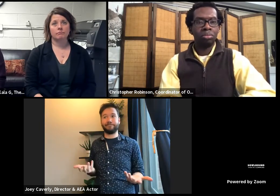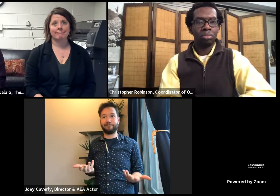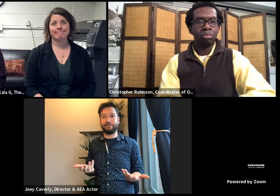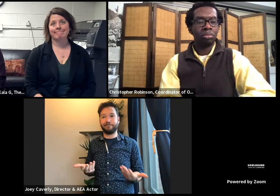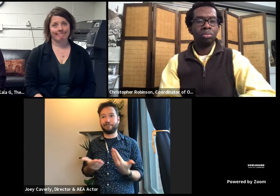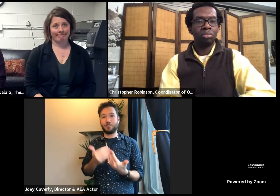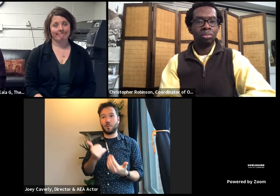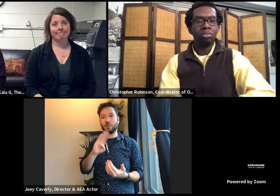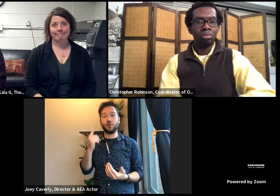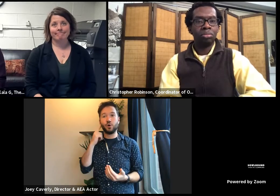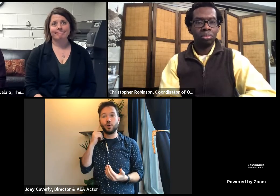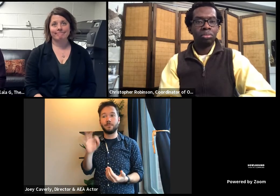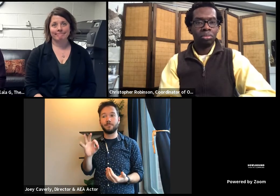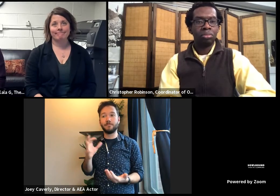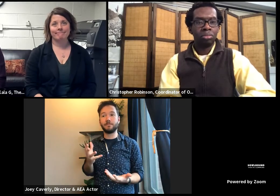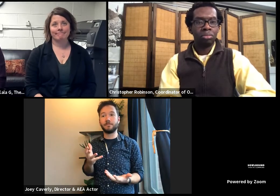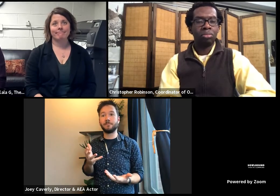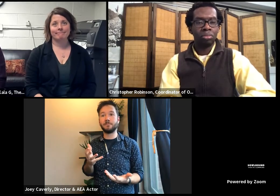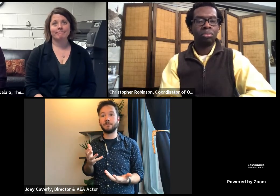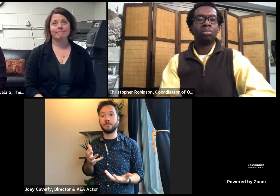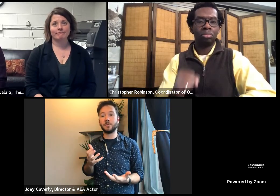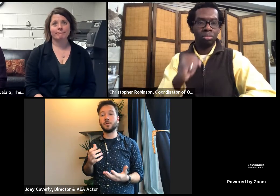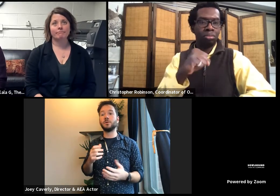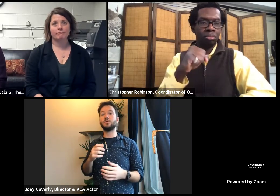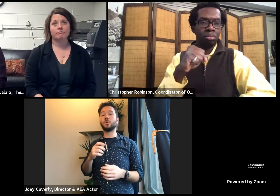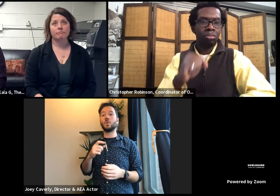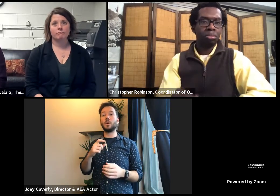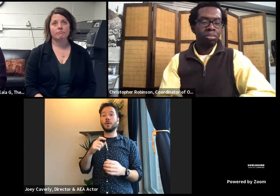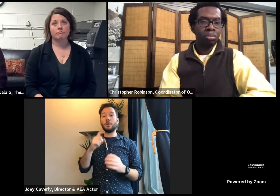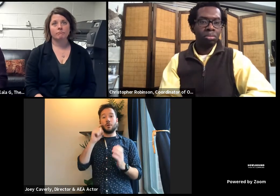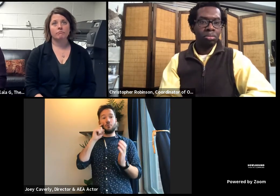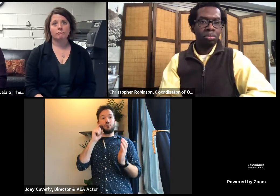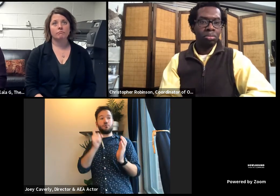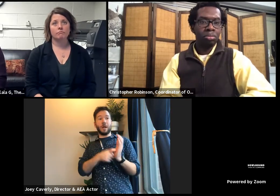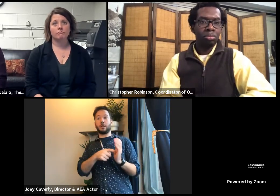Compared to 20 years ago, it was almost unheard of. Yes.